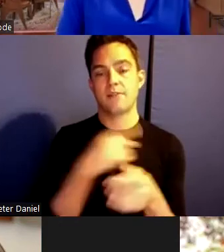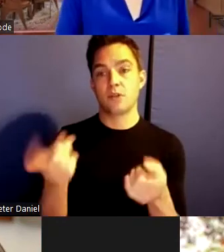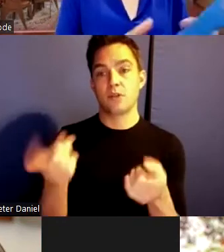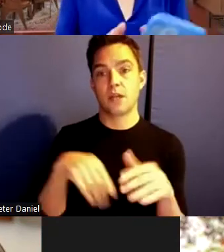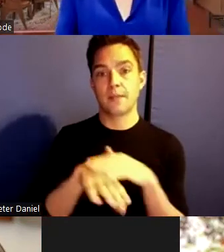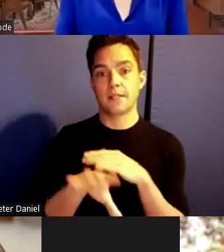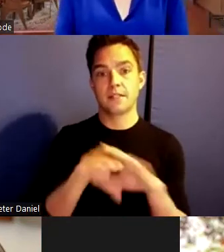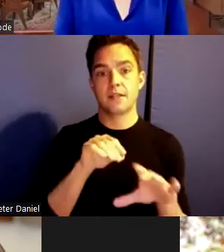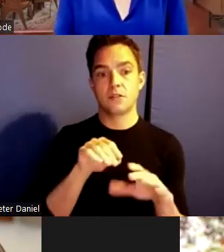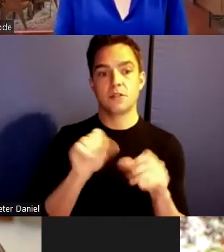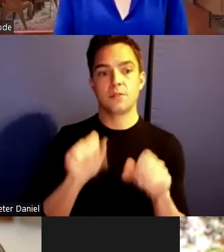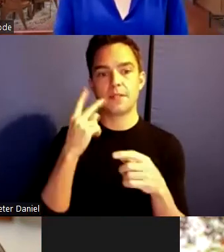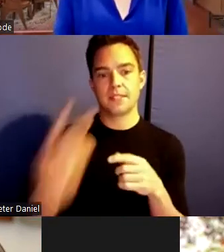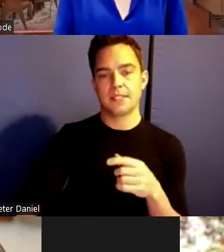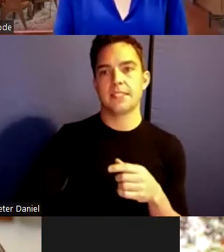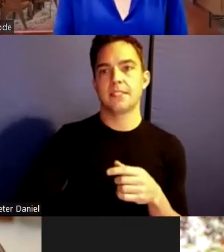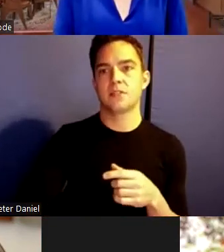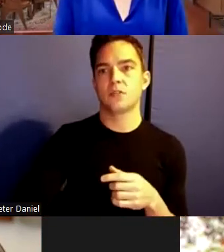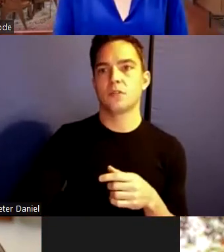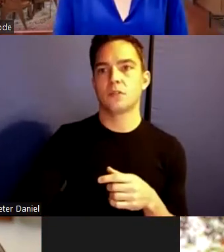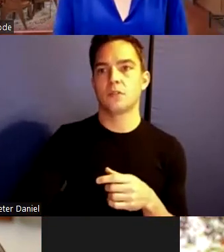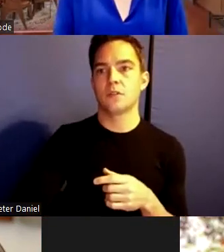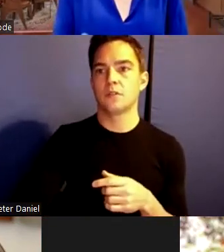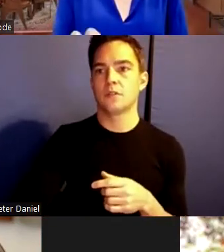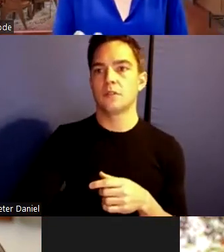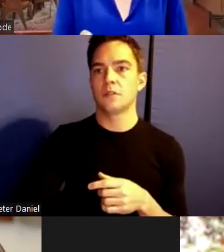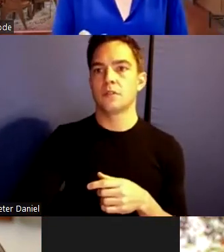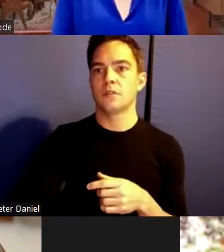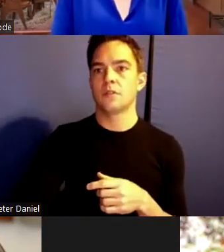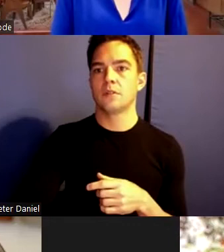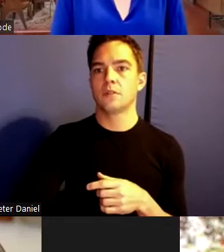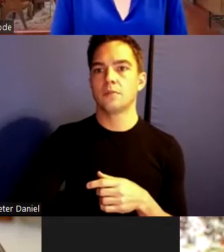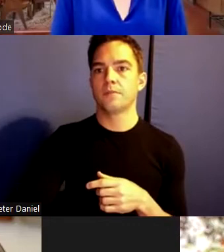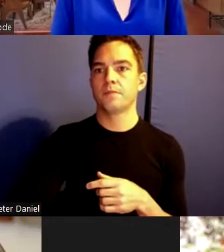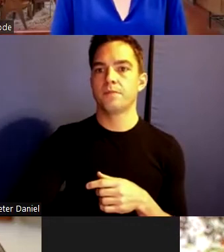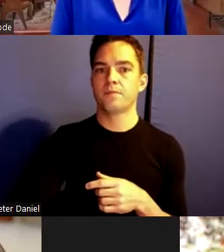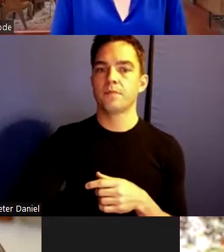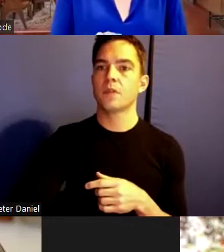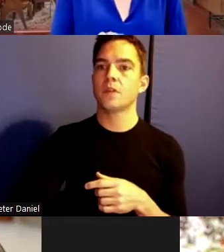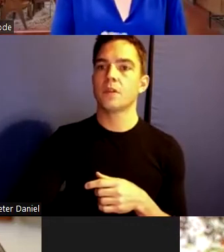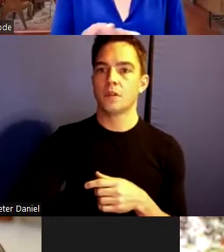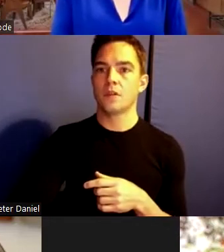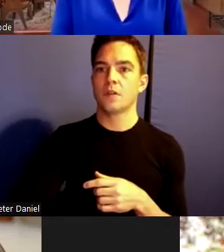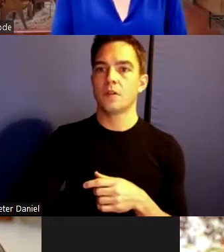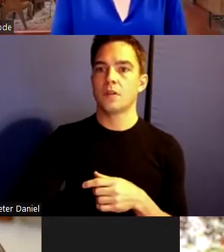to see in regards to housing, there are a few very few